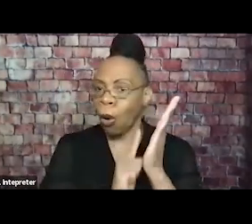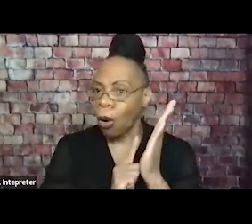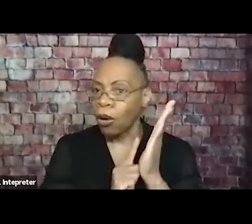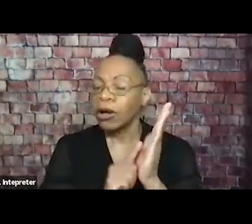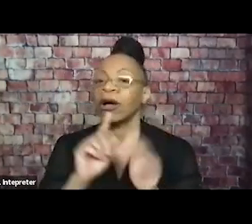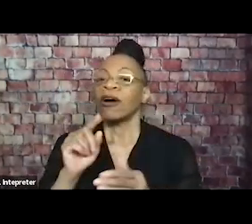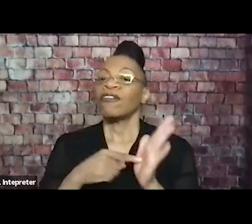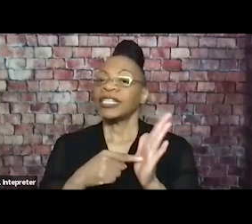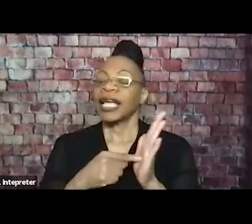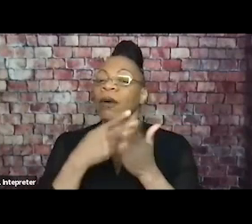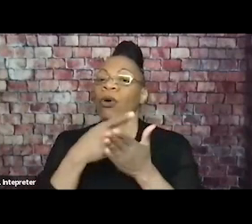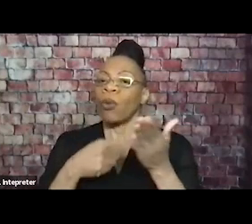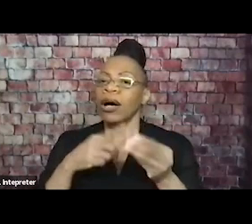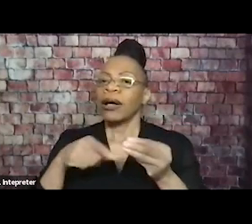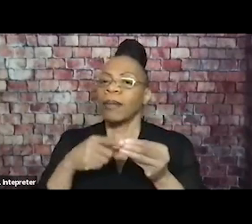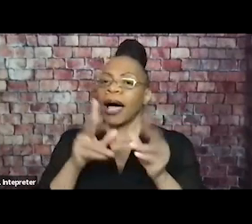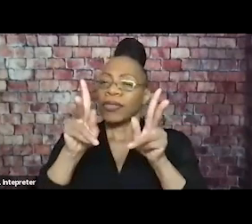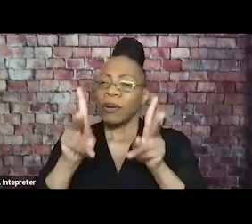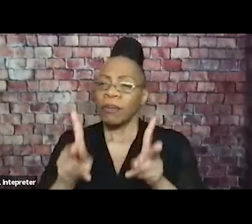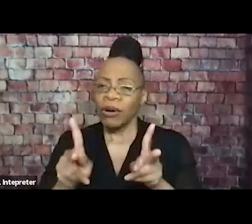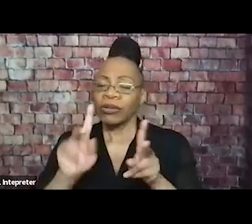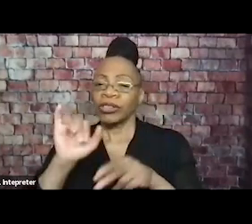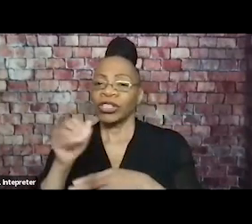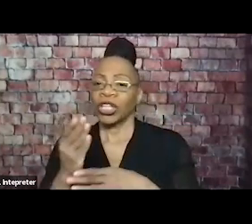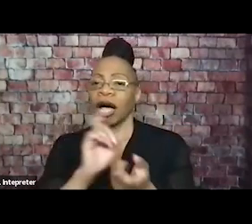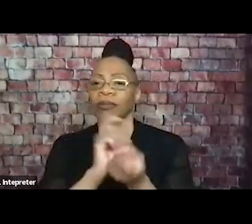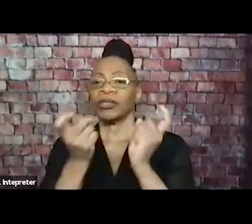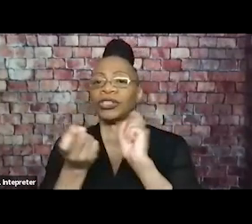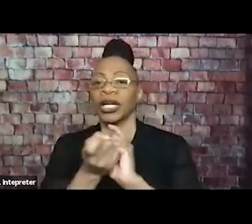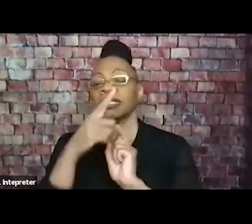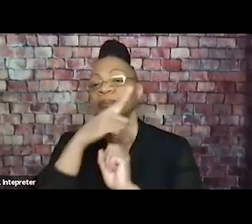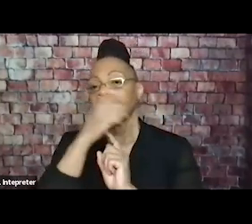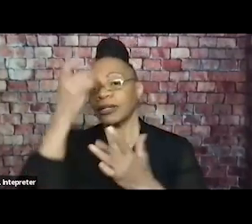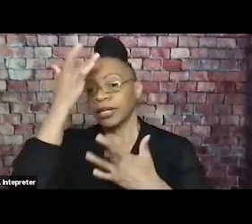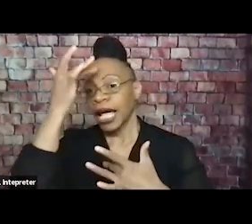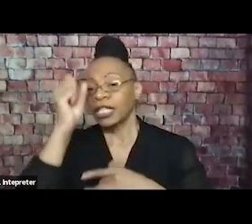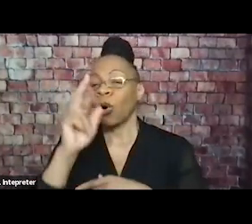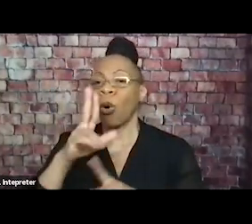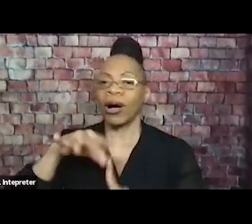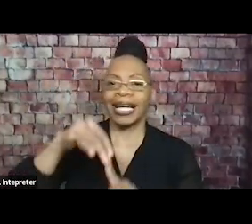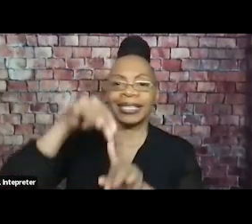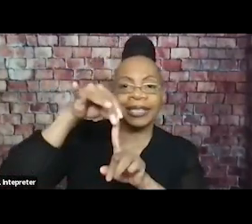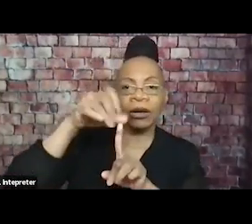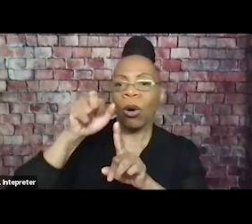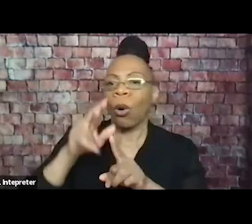that was changed because of their illness? Or what exceptions did they make or allowances did they make or other accommodations did they make?